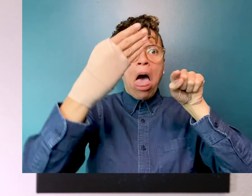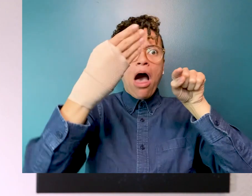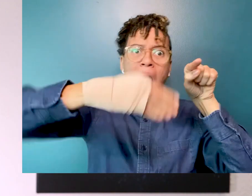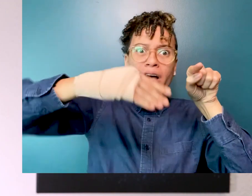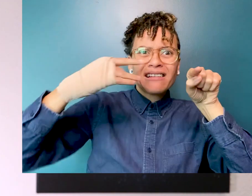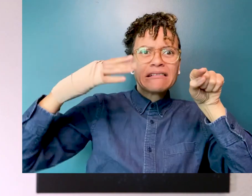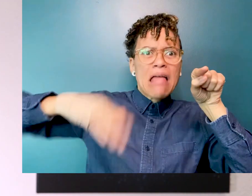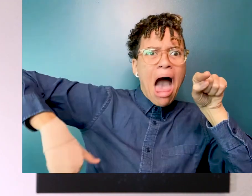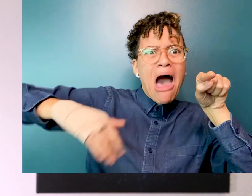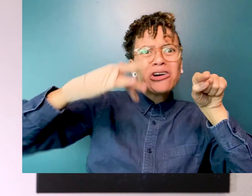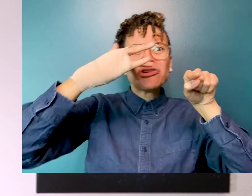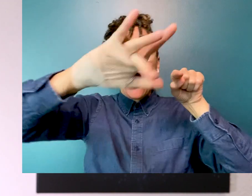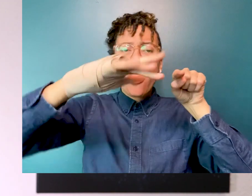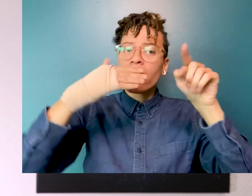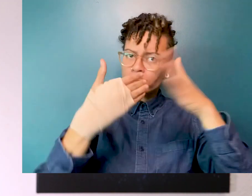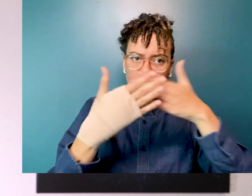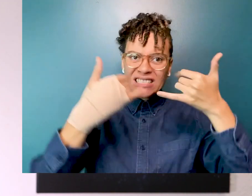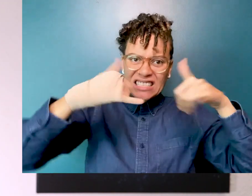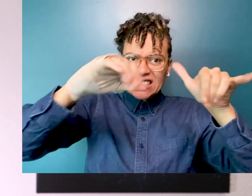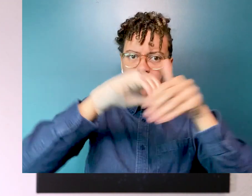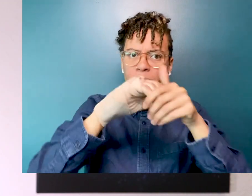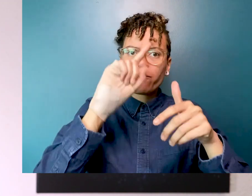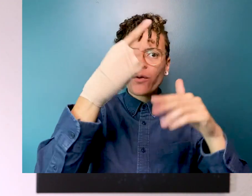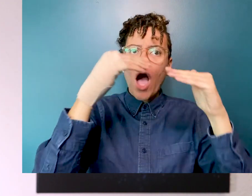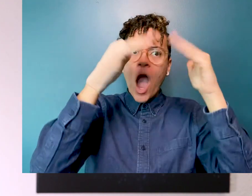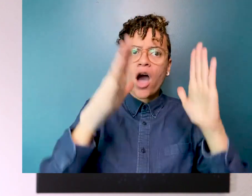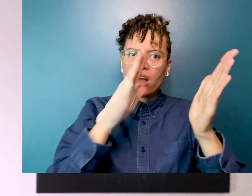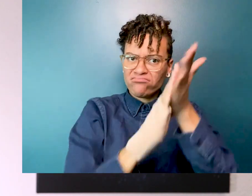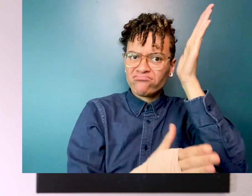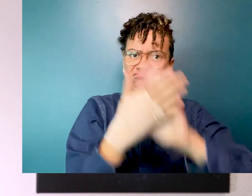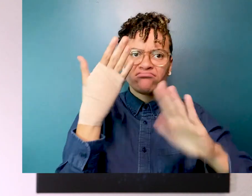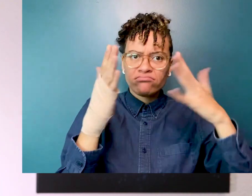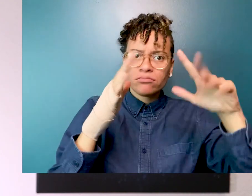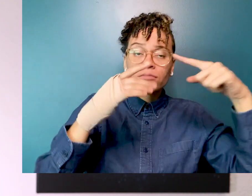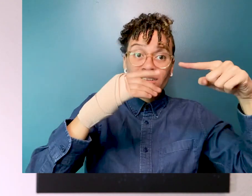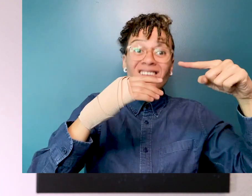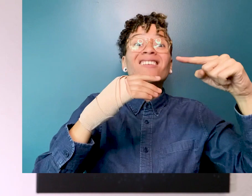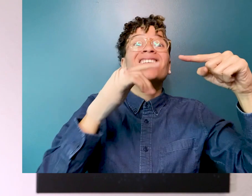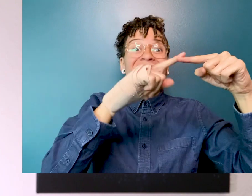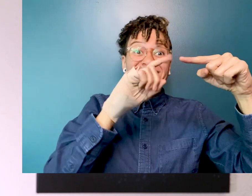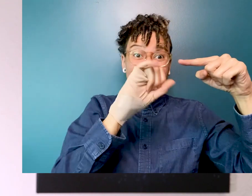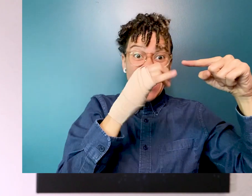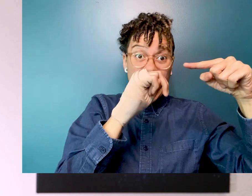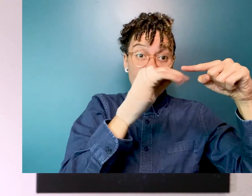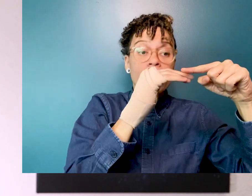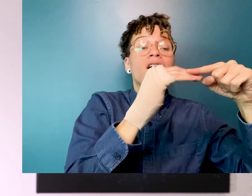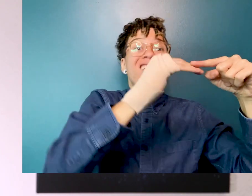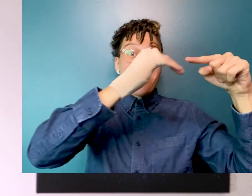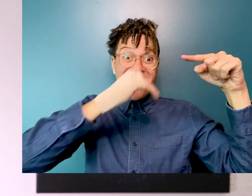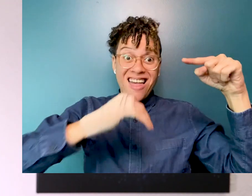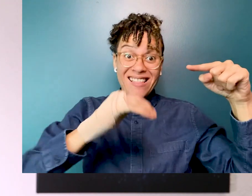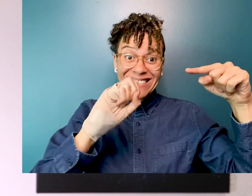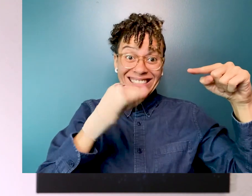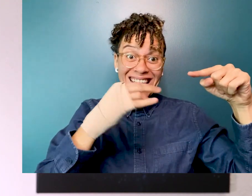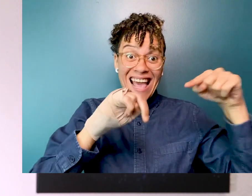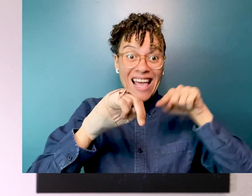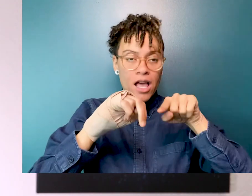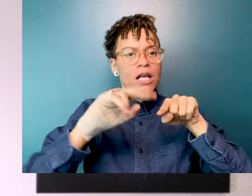Whatever your rising sign is that becomes the first house. It doesn't matter if the ascendant is really early in the sign or really late in this sign,